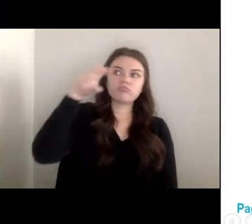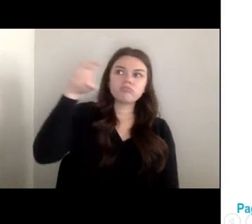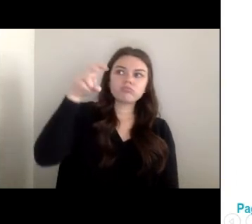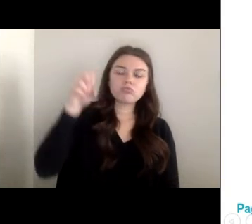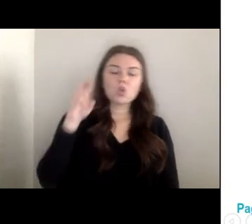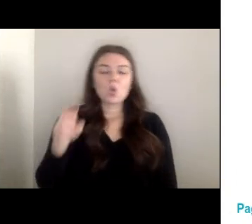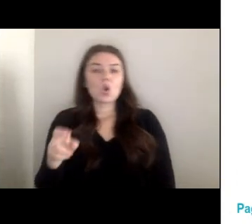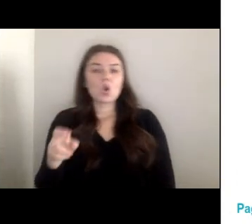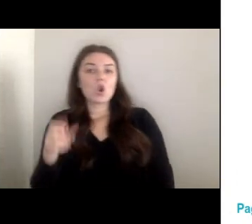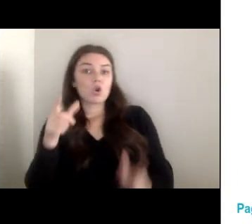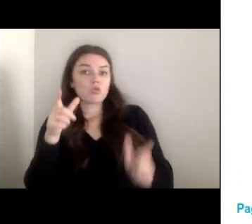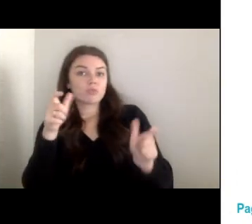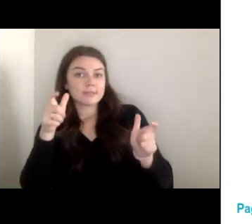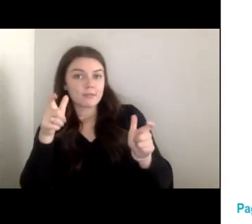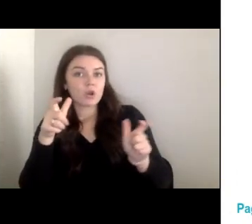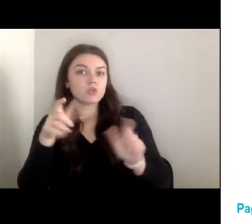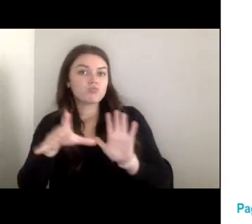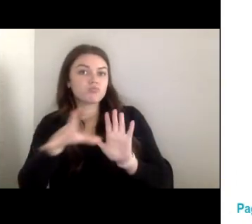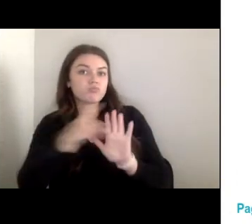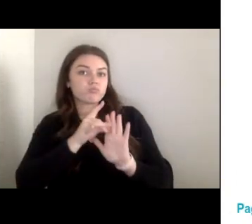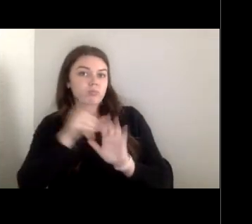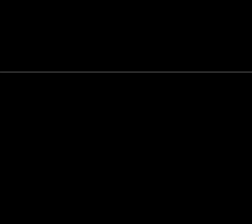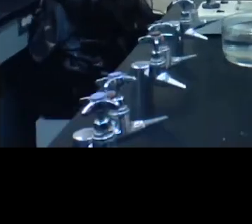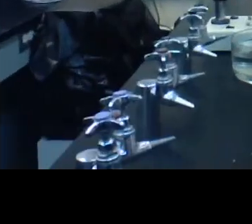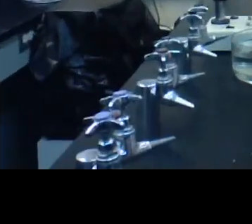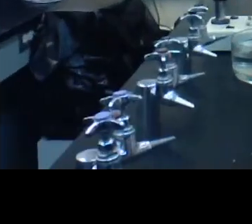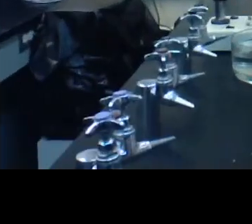So there's one more type of tagging that I want to show you.